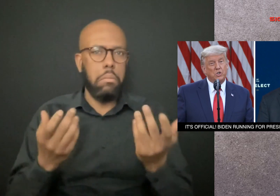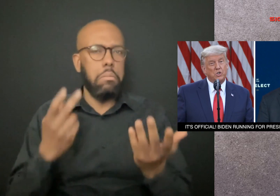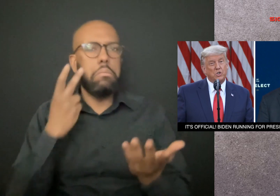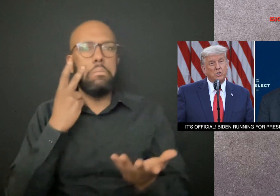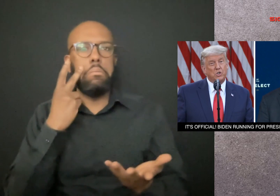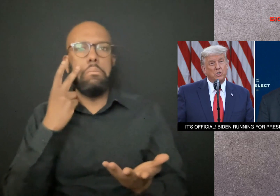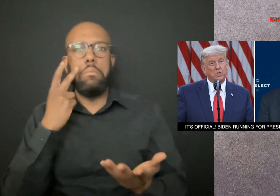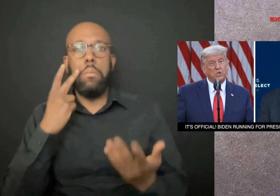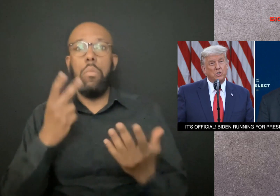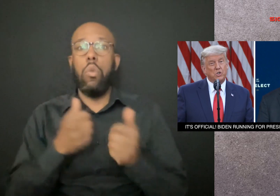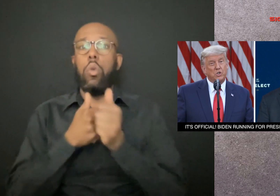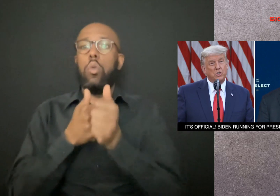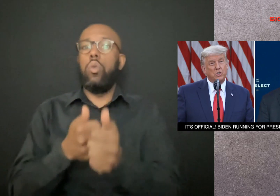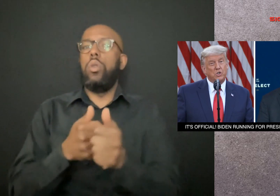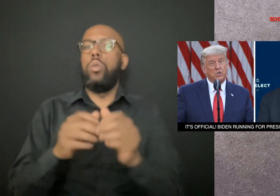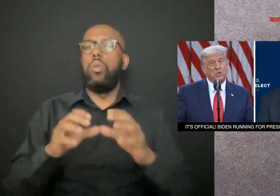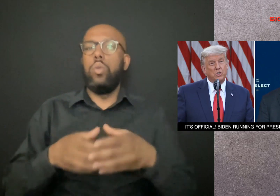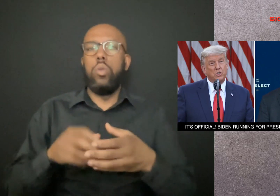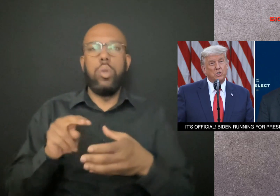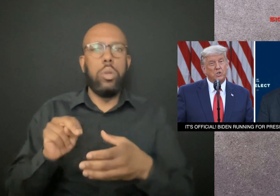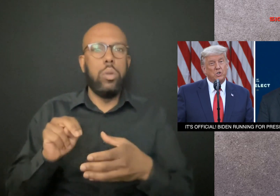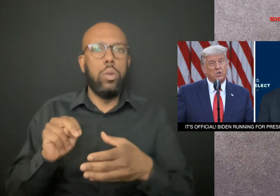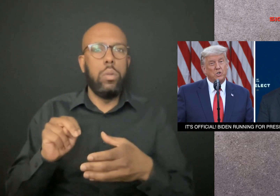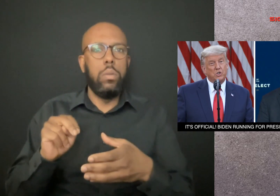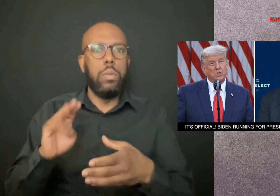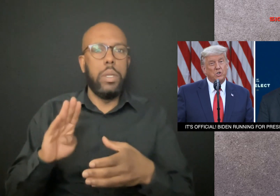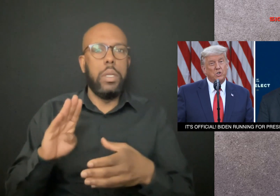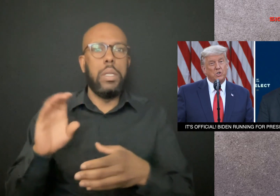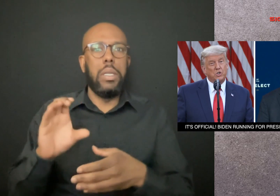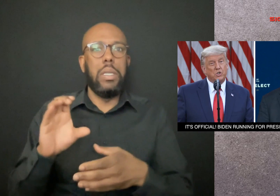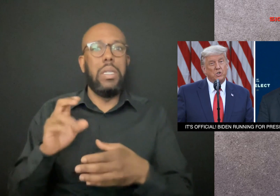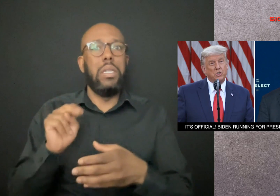Biden might benefit from a possible rematch against Trump